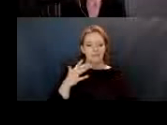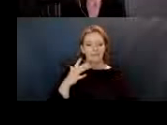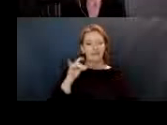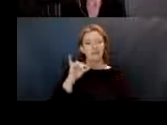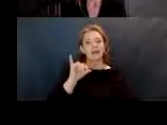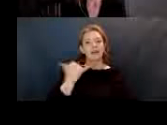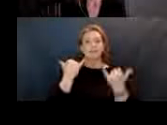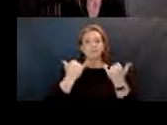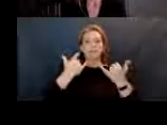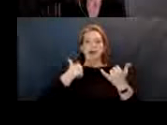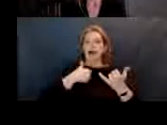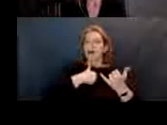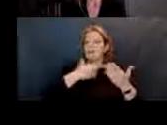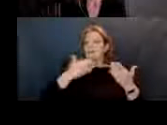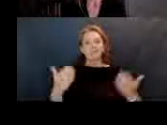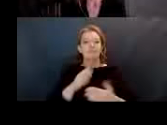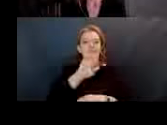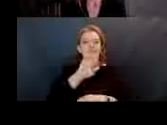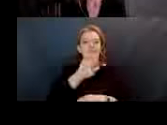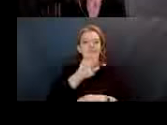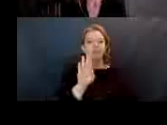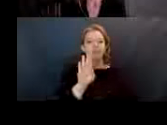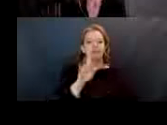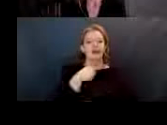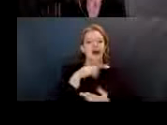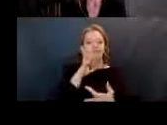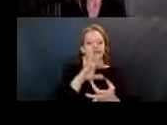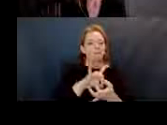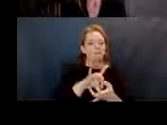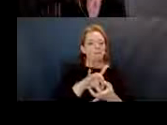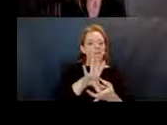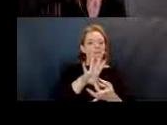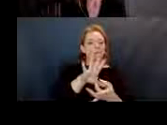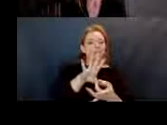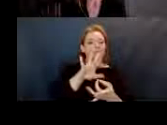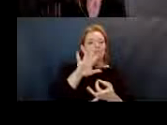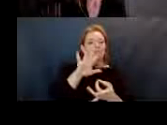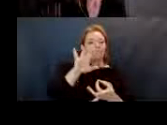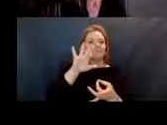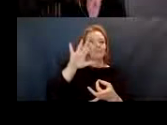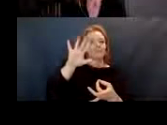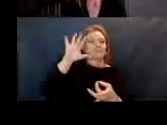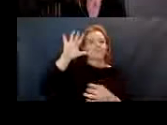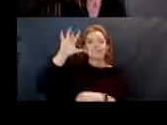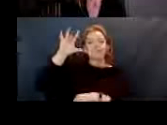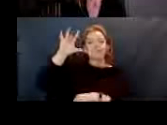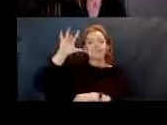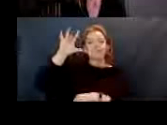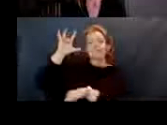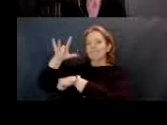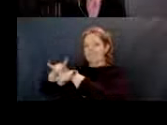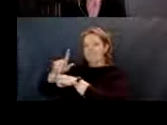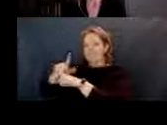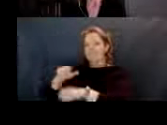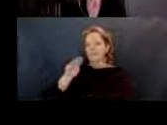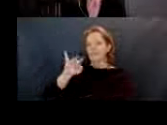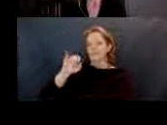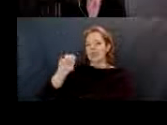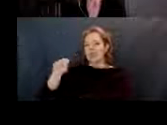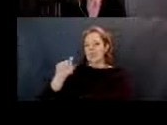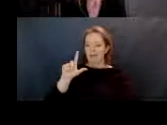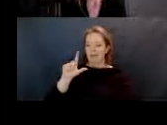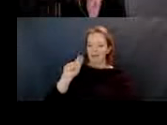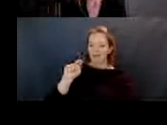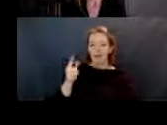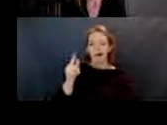I'll take us to Longtown, Mississippi, Panola County, Mississippi, and some other Delta